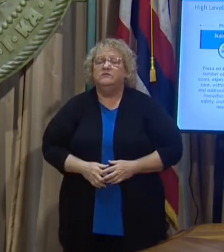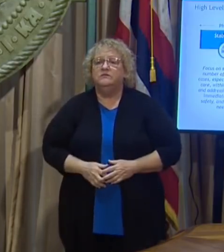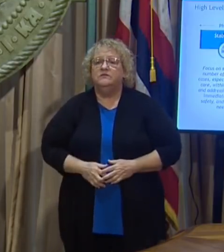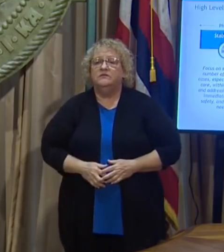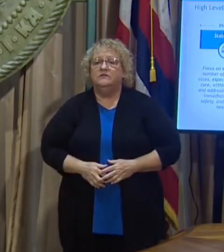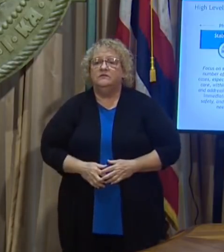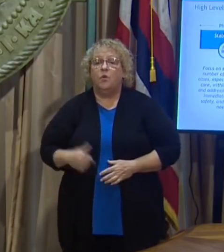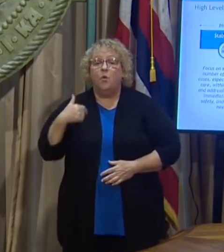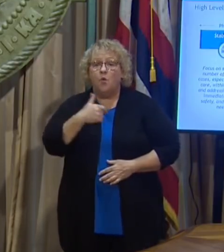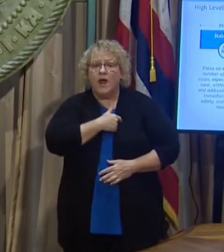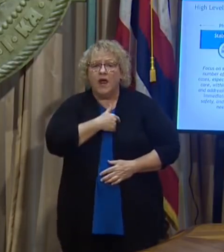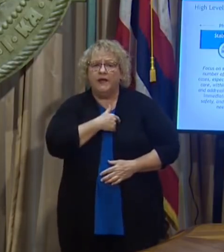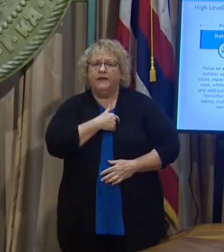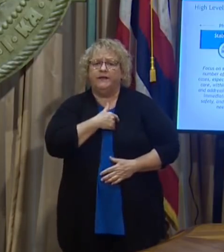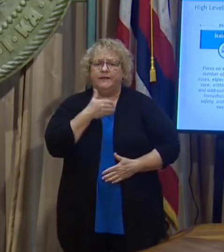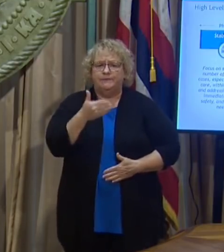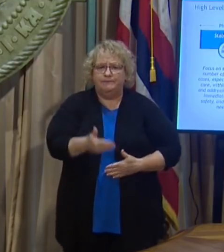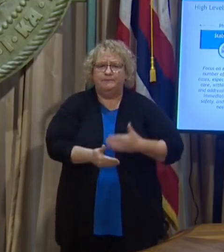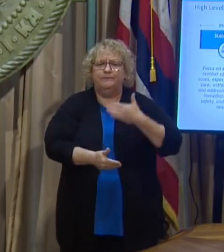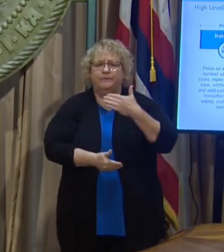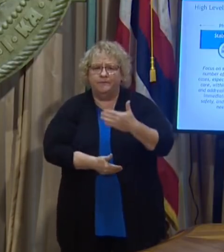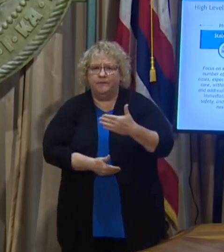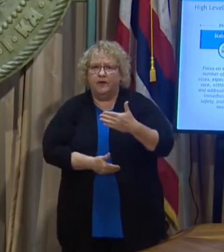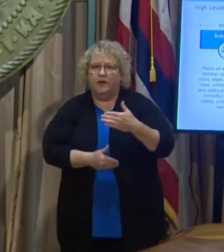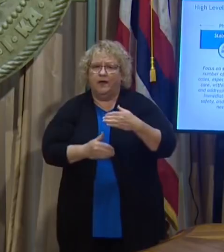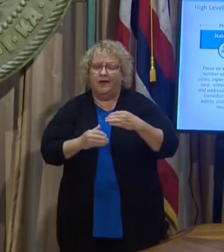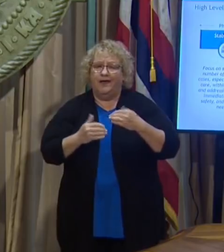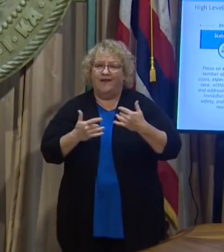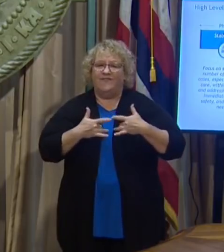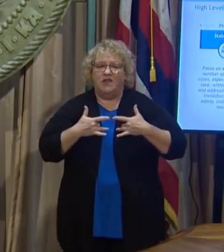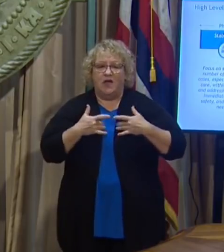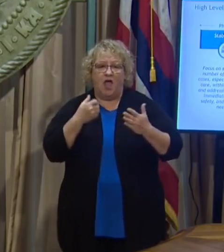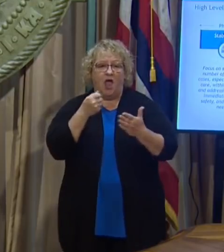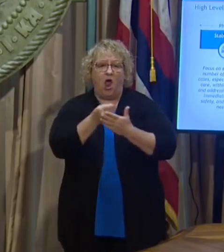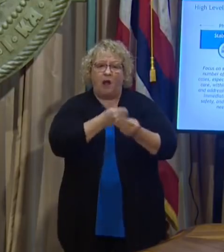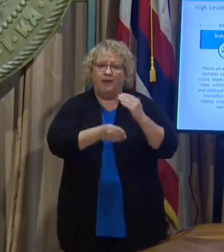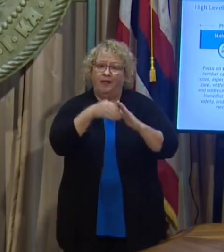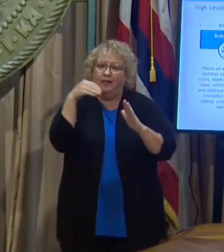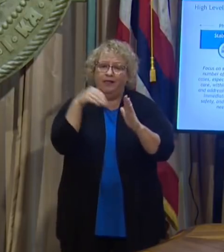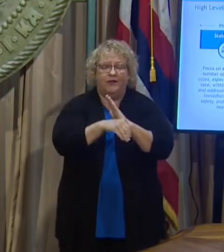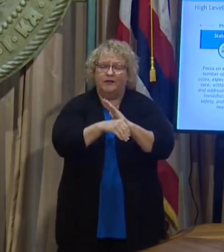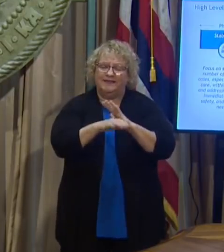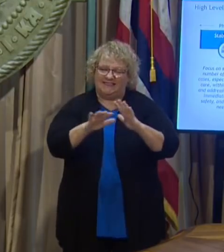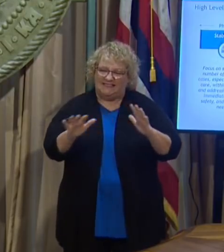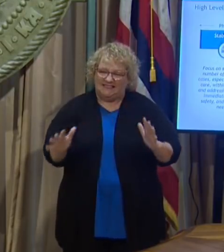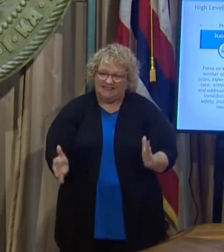FOOD NEEDS, SHELTER, ESSENTIAL SERVICES, PUBLIC HEALTH.